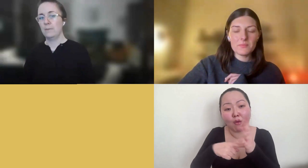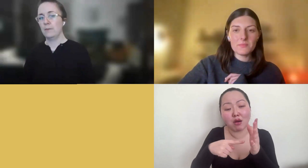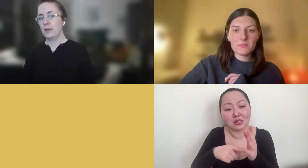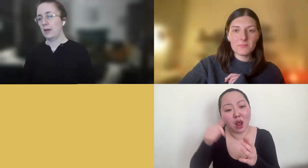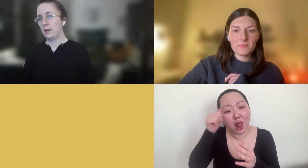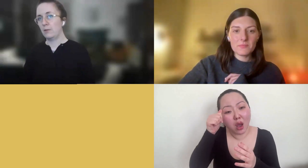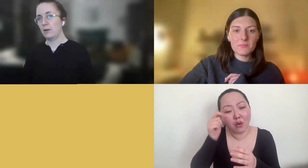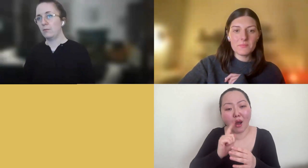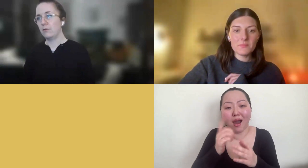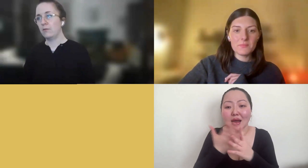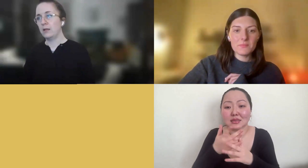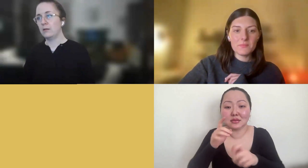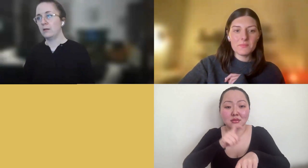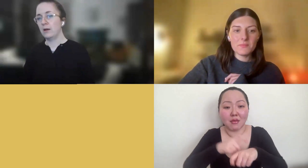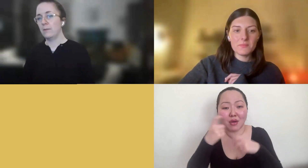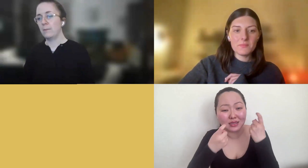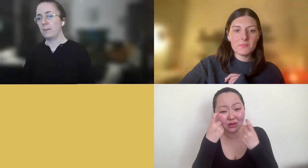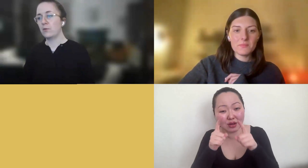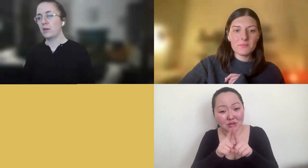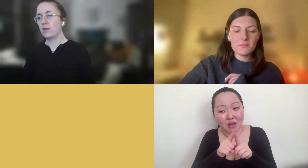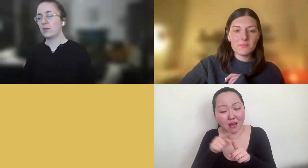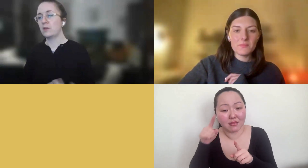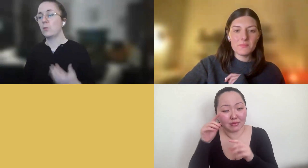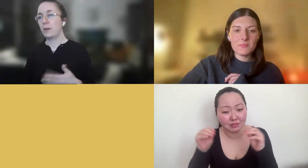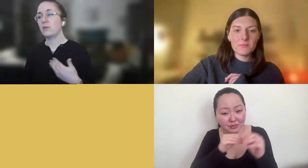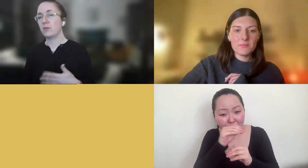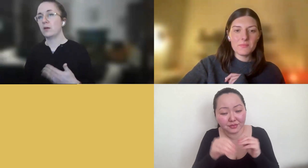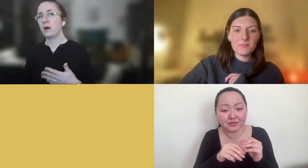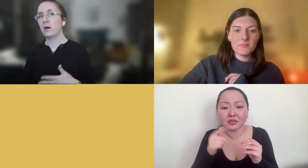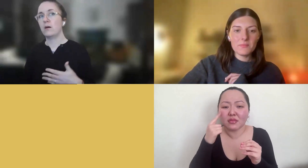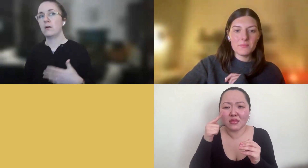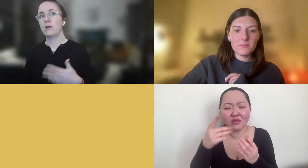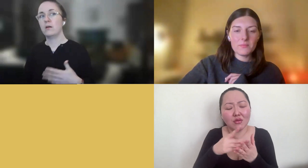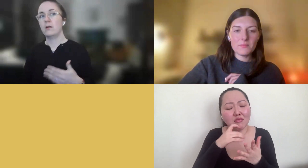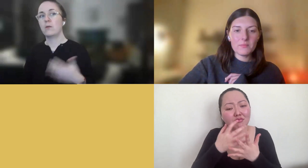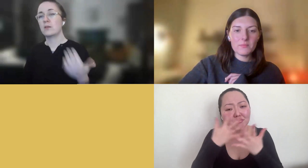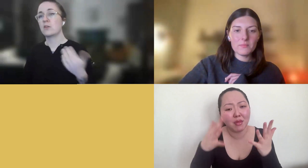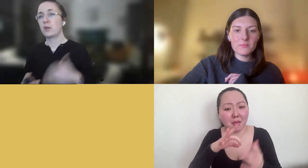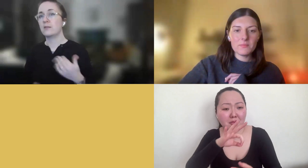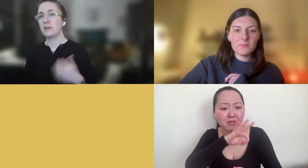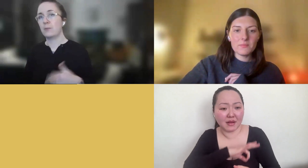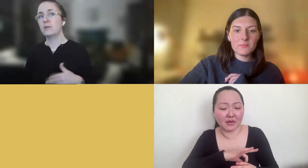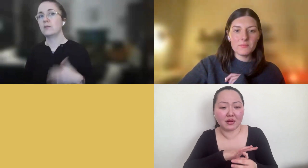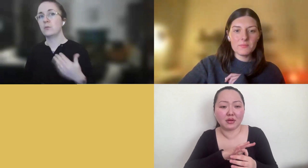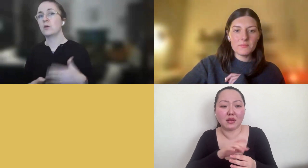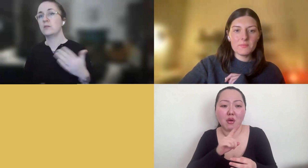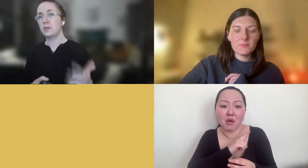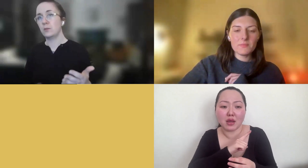And I really think it'll benefit. That training has happened, and it will continue